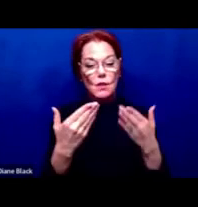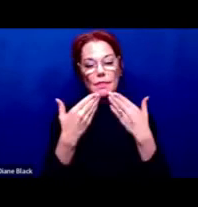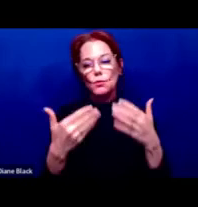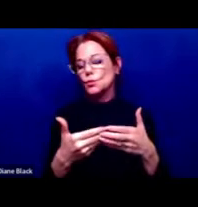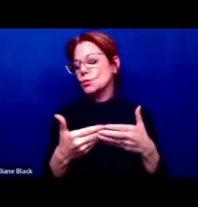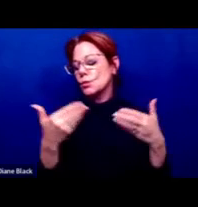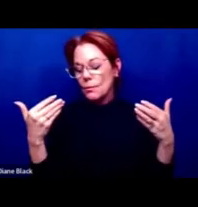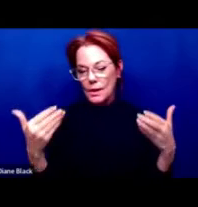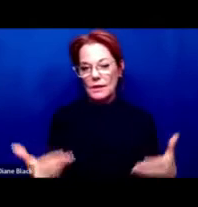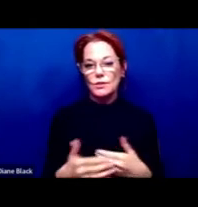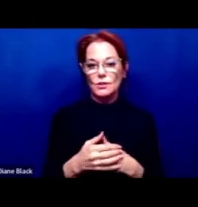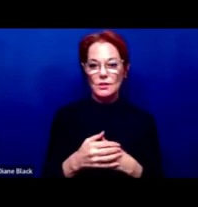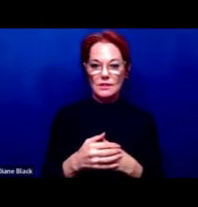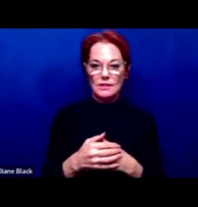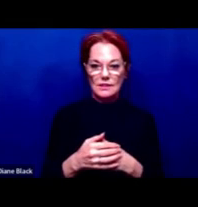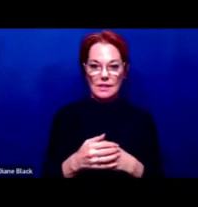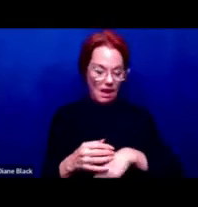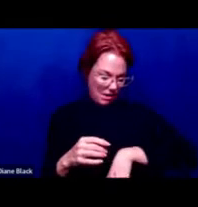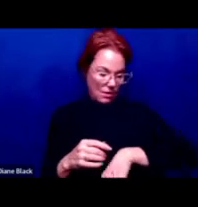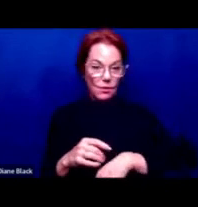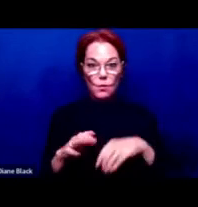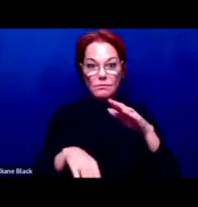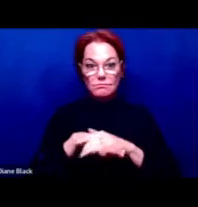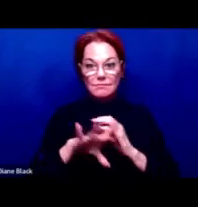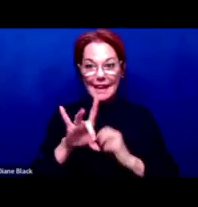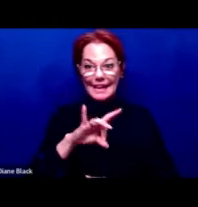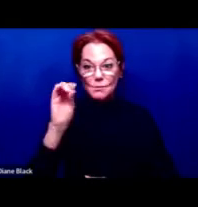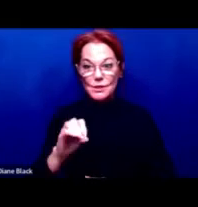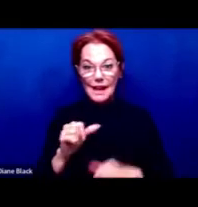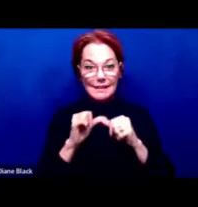and we're almost at 80% but keep doing those surveys if you